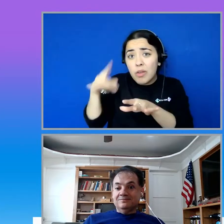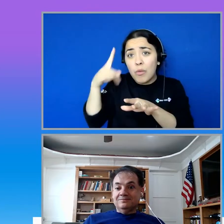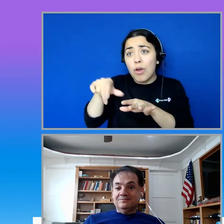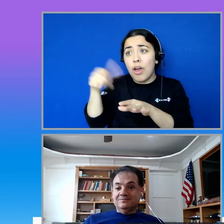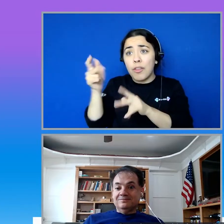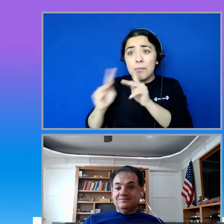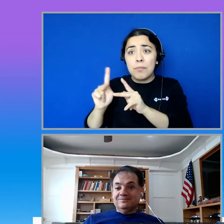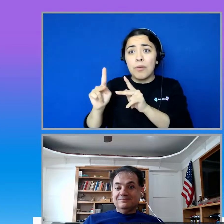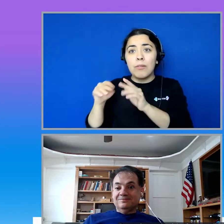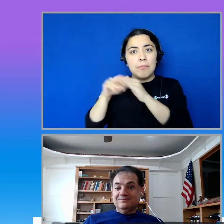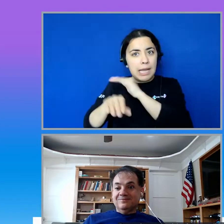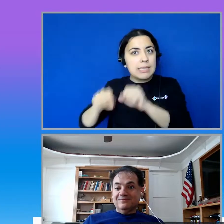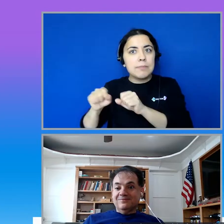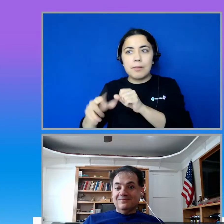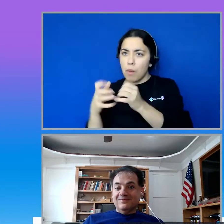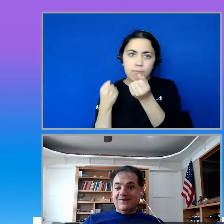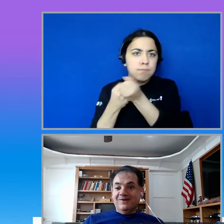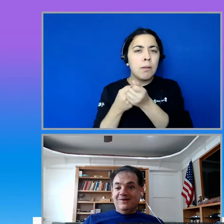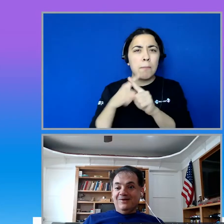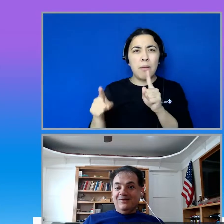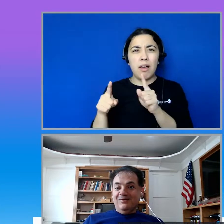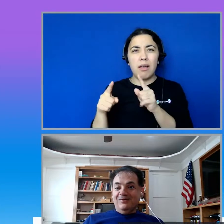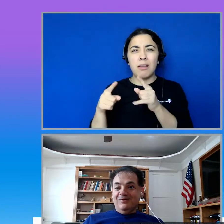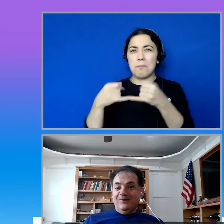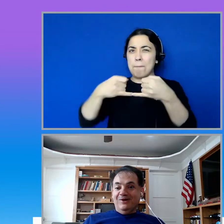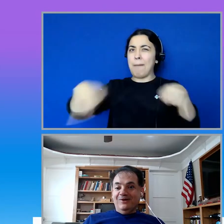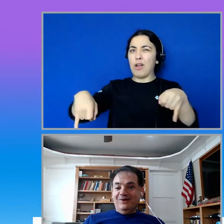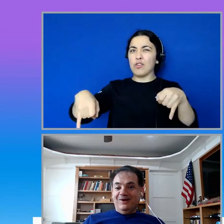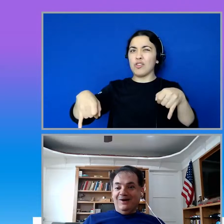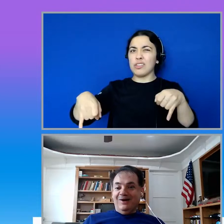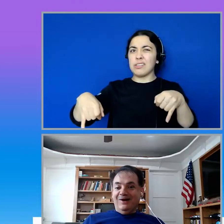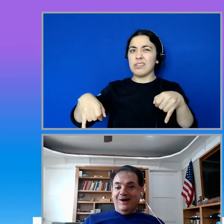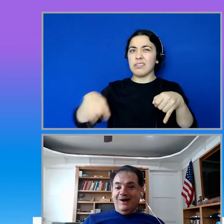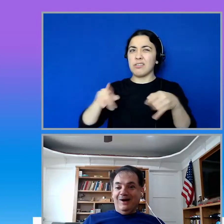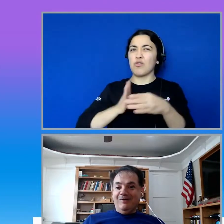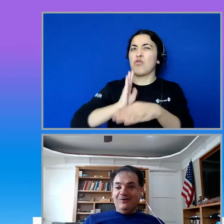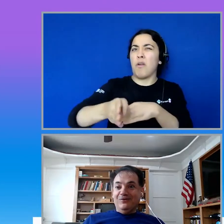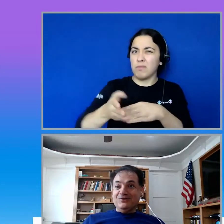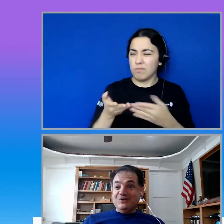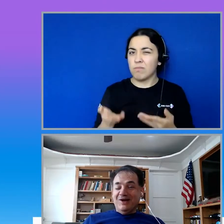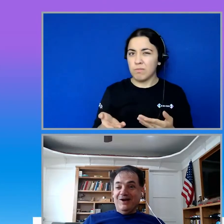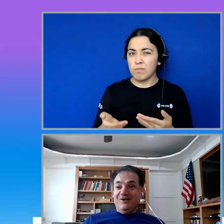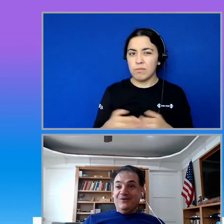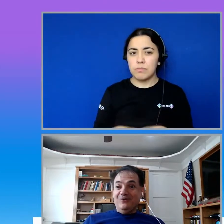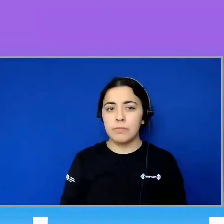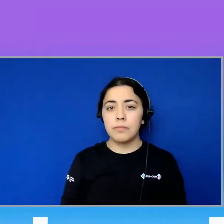struggle with these boundaries? Patrick.